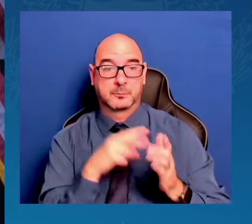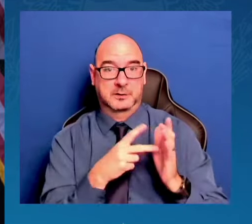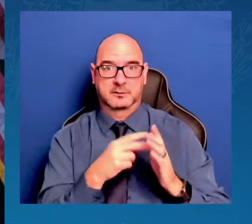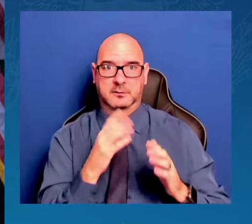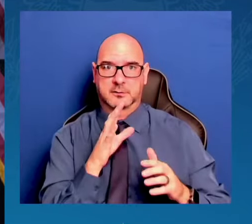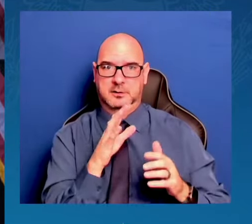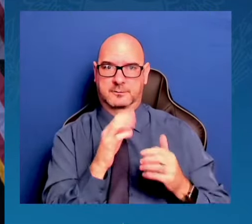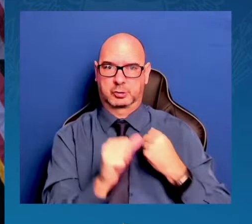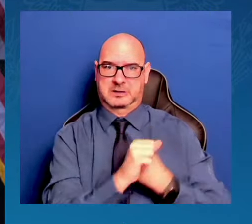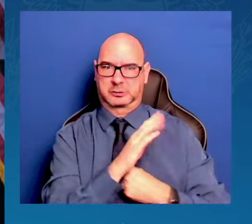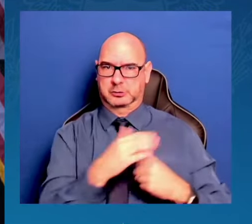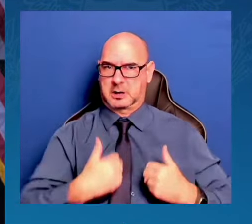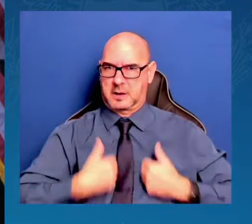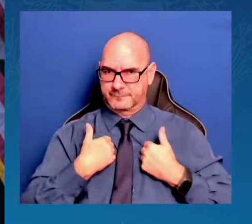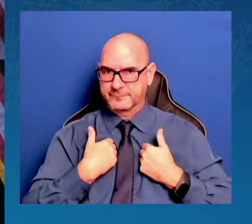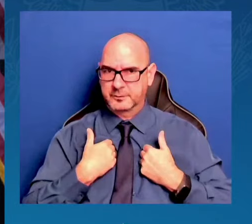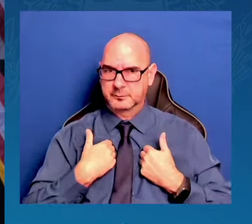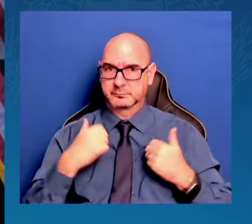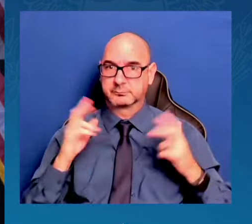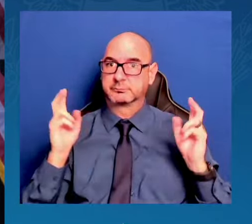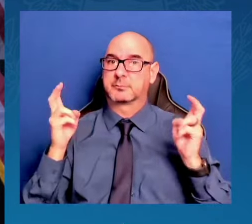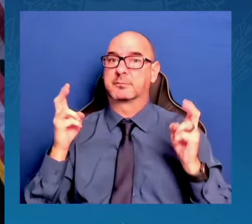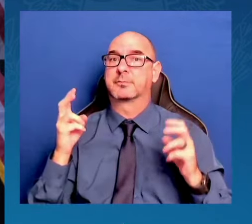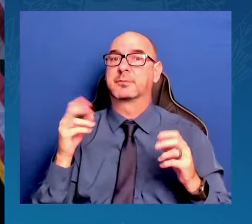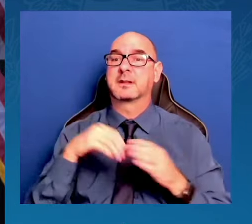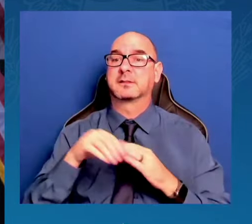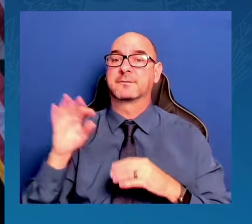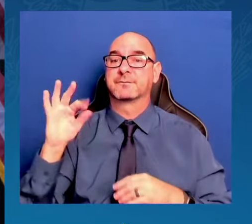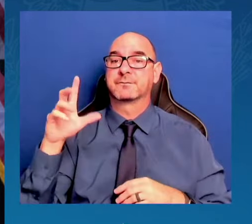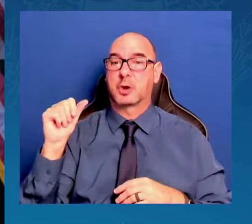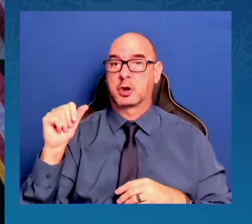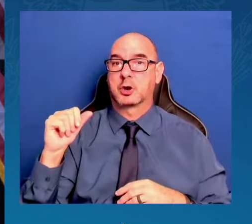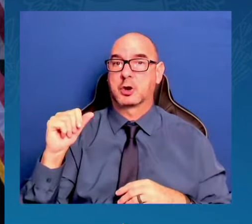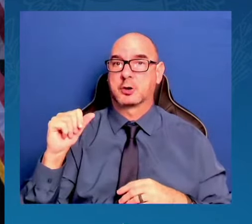Last year, so-called leaders at the state House here in Tallahassee --